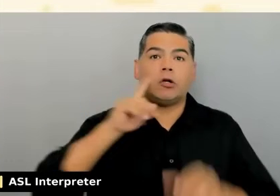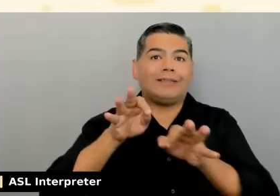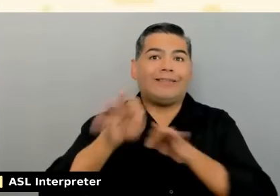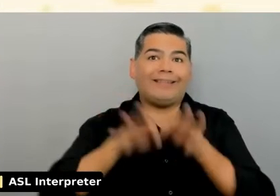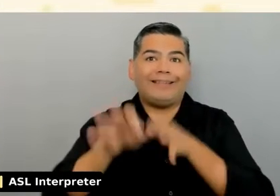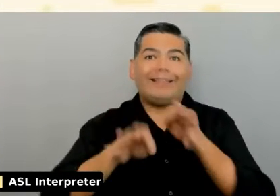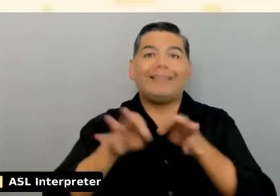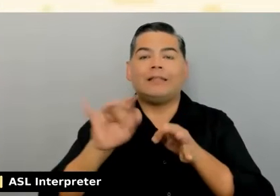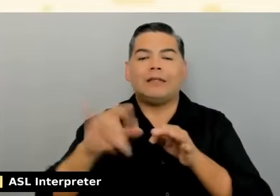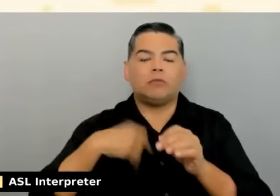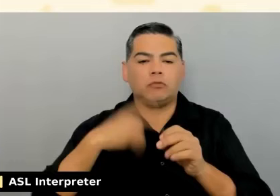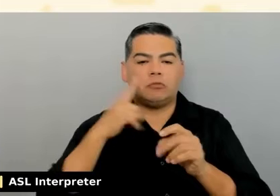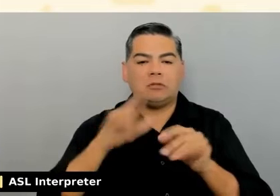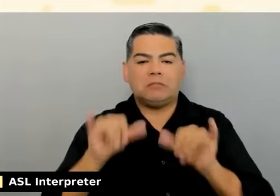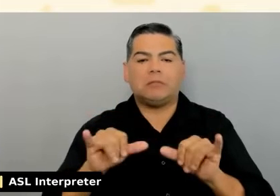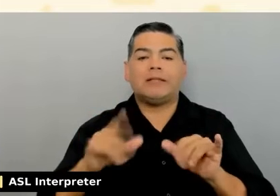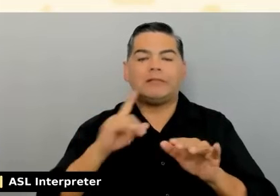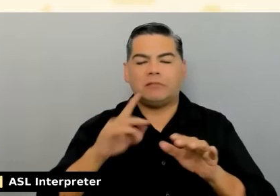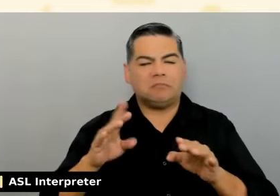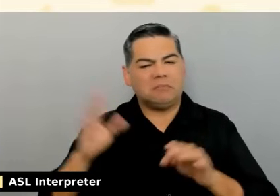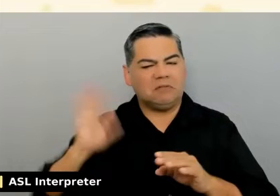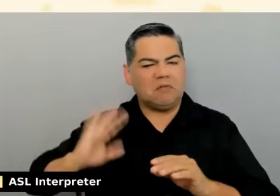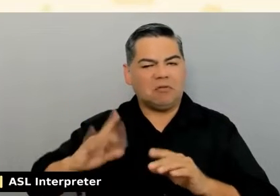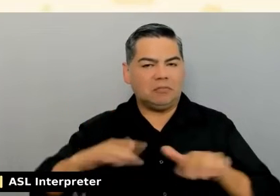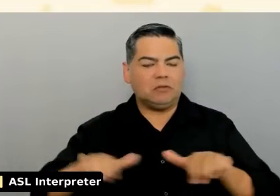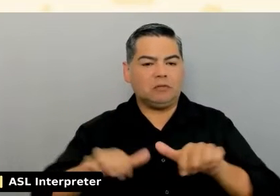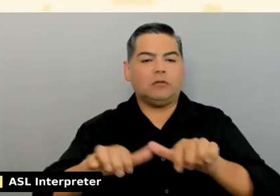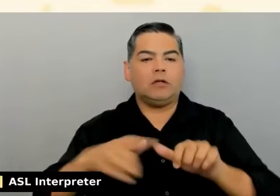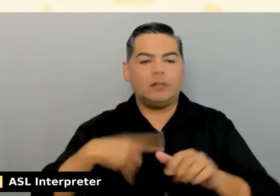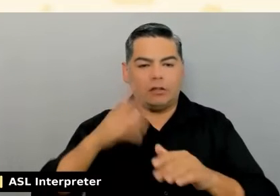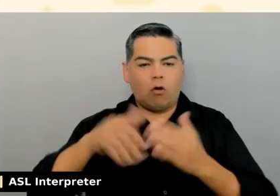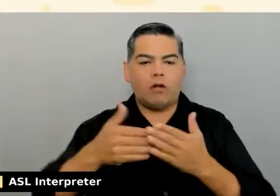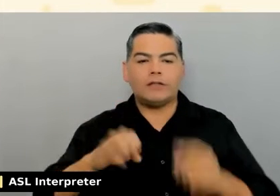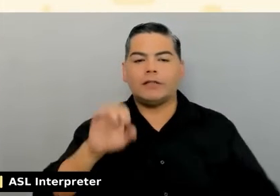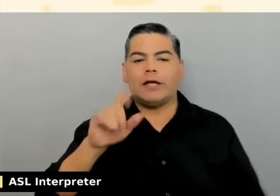which will prevent this default behavior of all these elements is saying the tab focus.